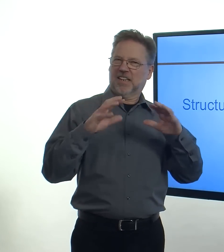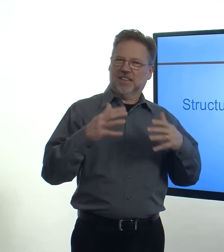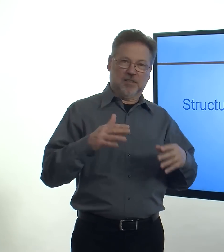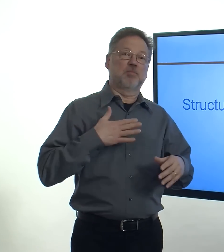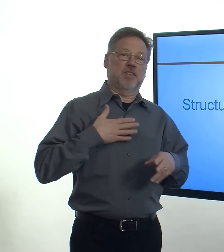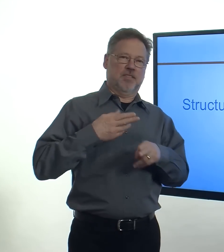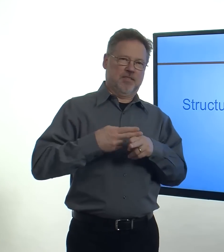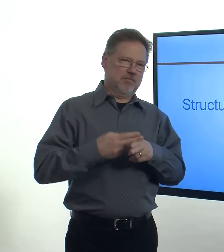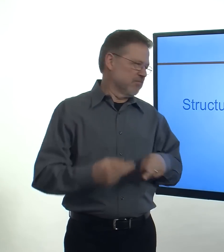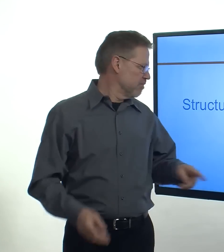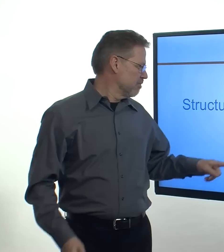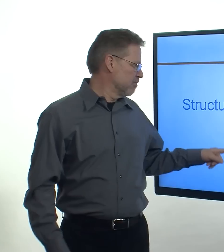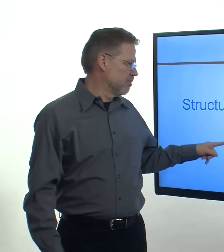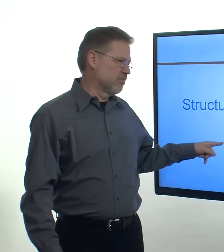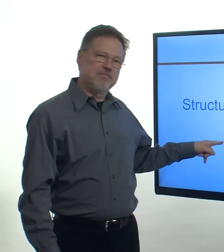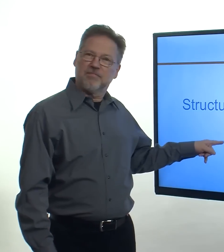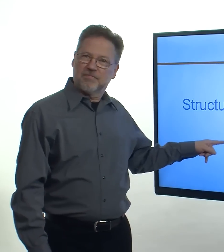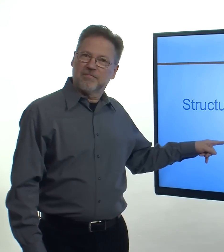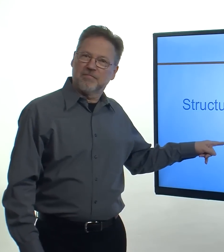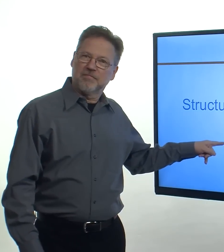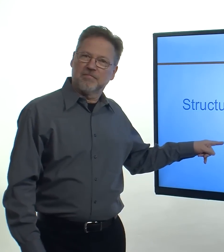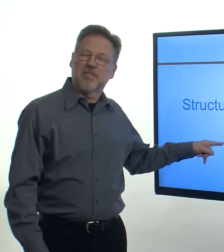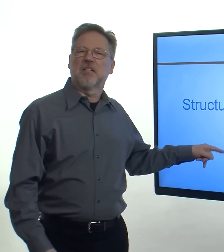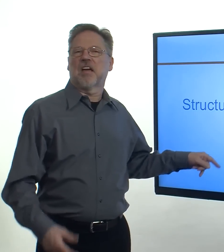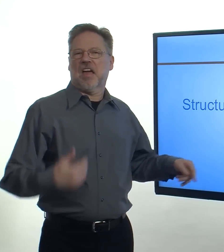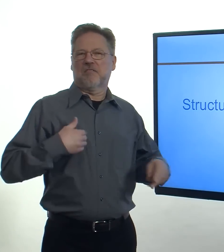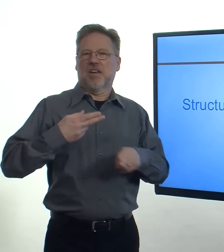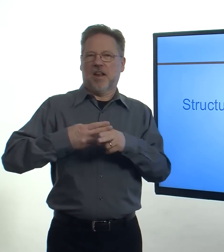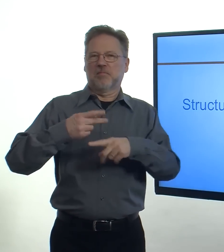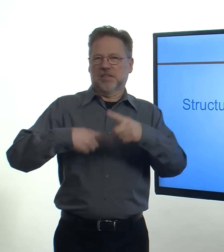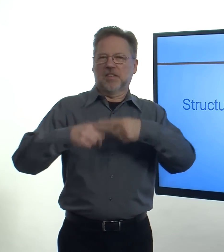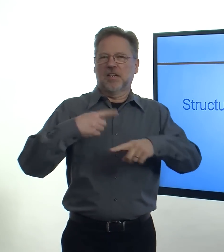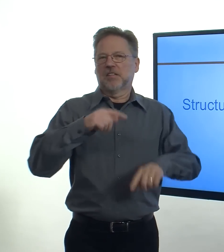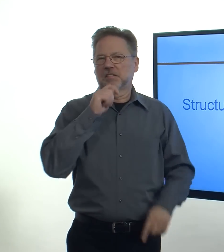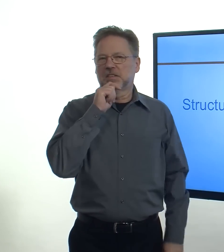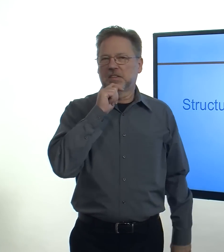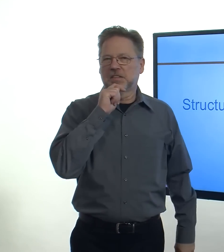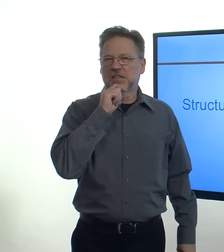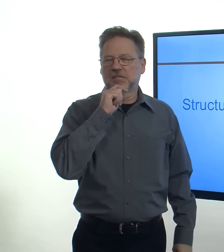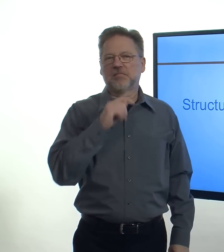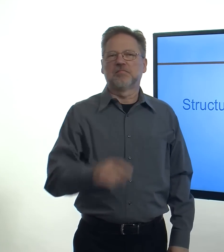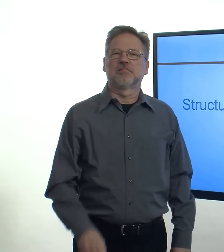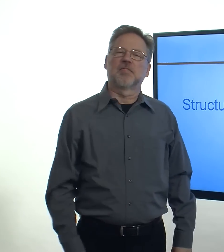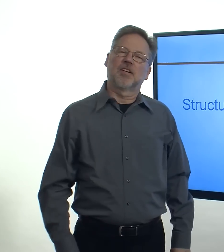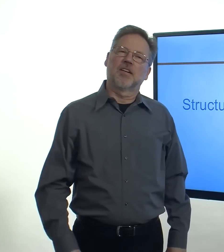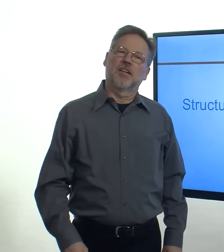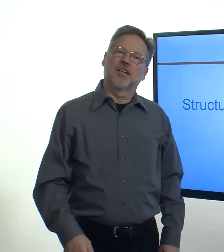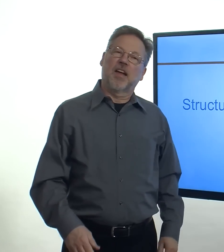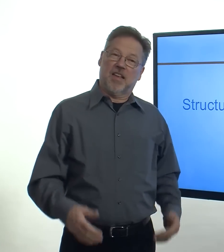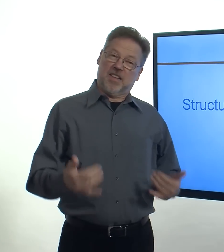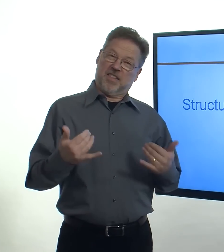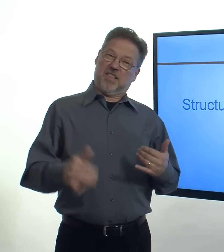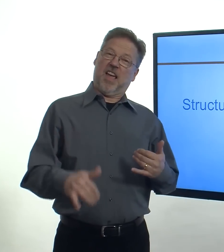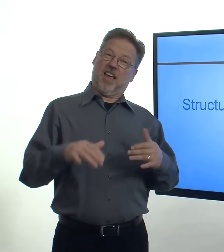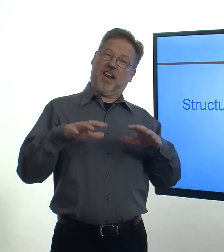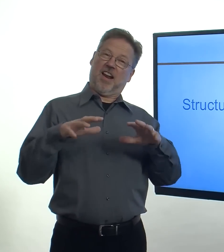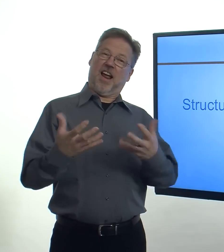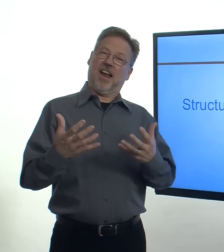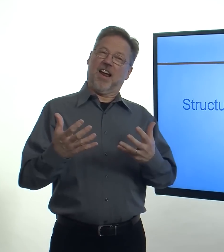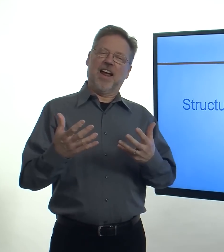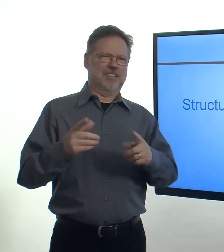be teaching the course. My name is Ted Supalla, and here’s how you sign my name. This class